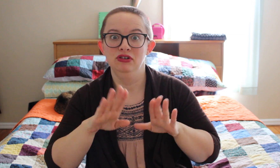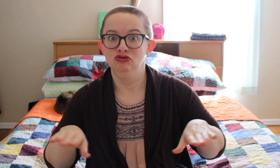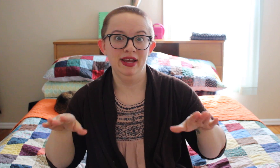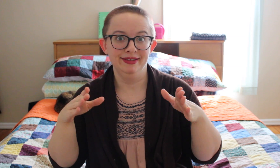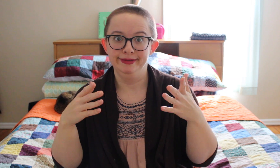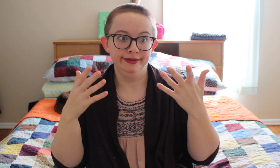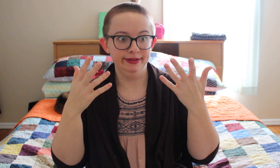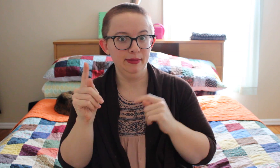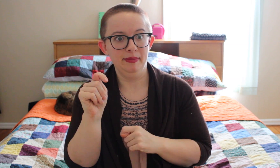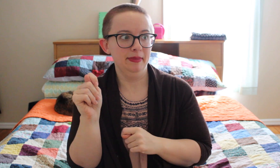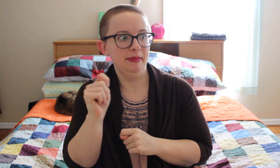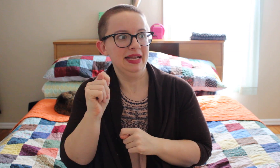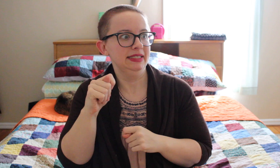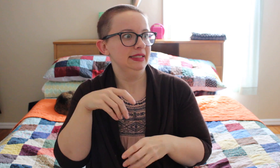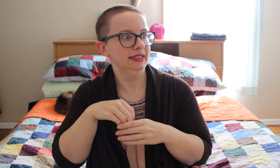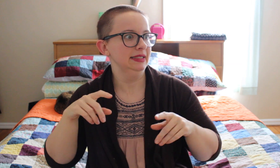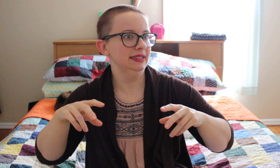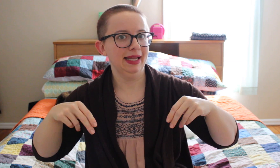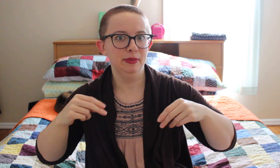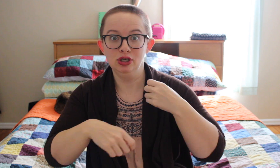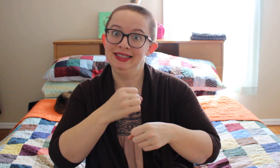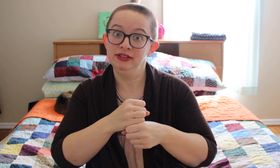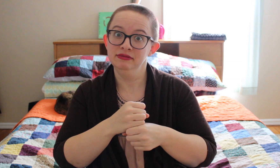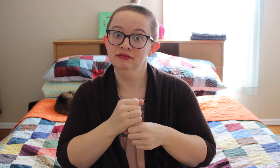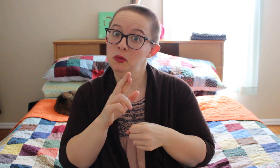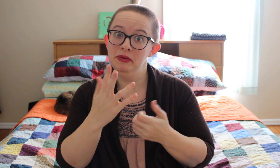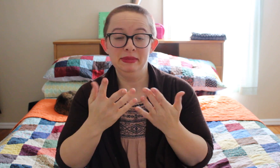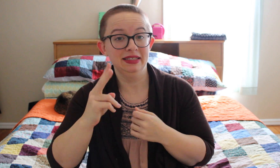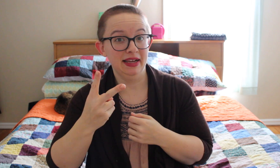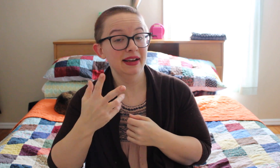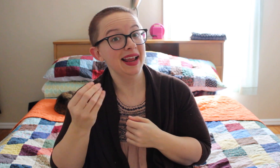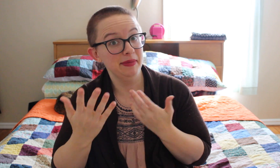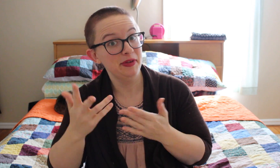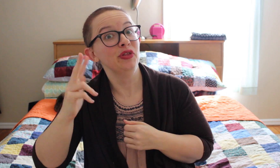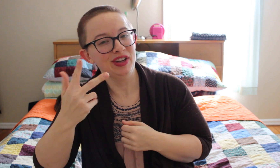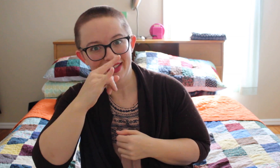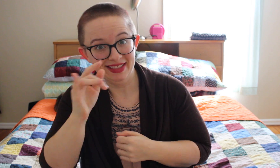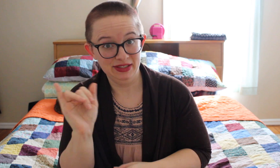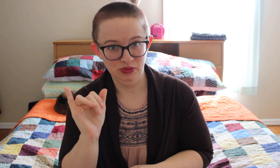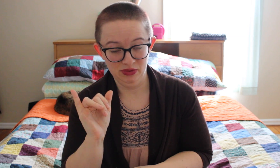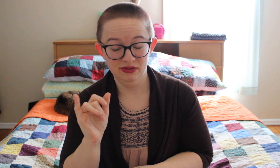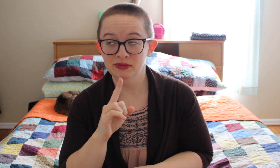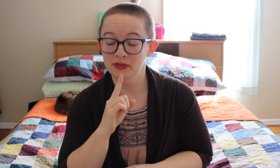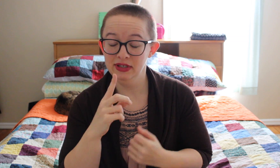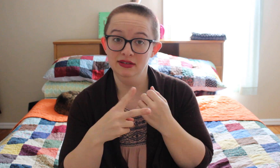You use them for the rest of your child's potty in diaper years. Or maybe even a second or a third kid too.